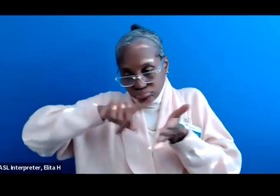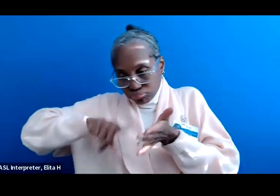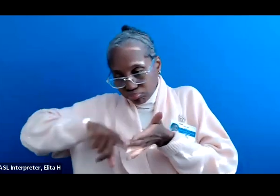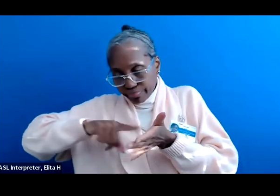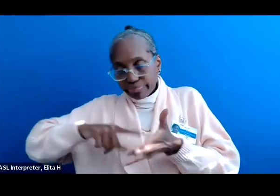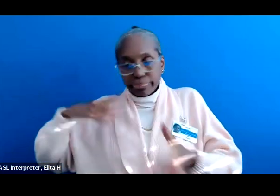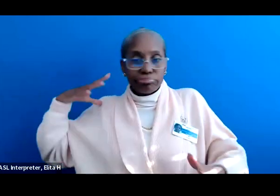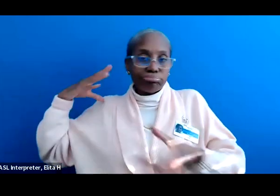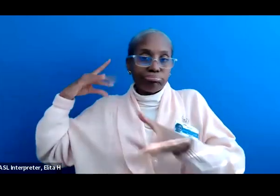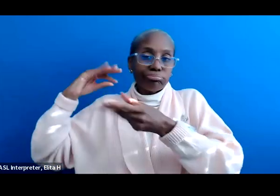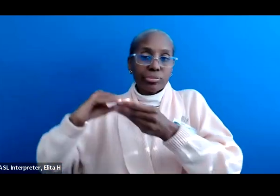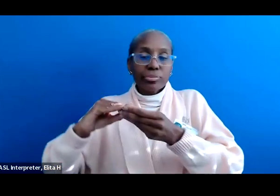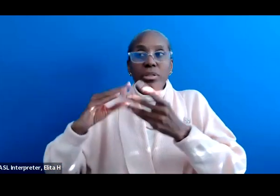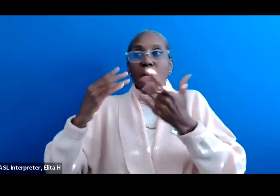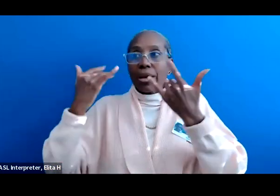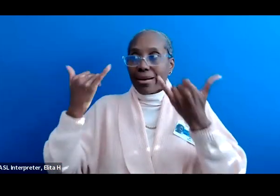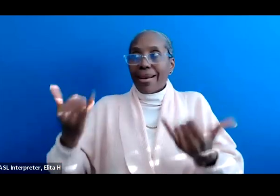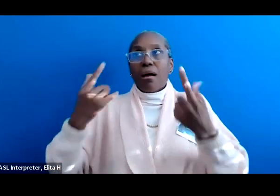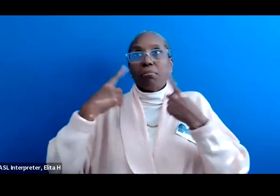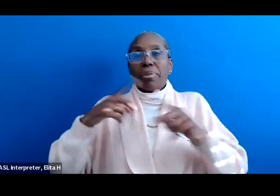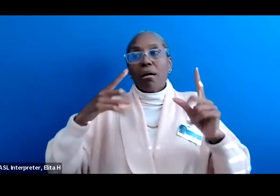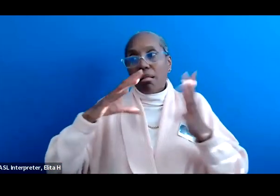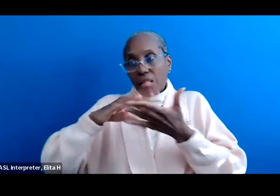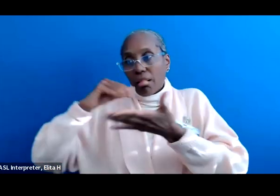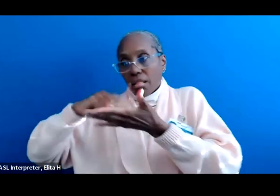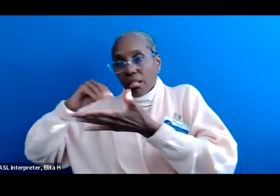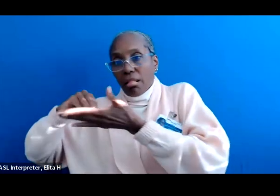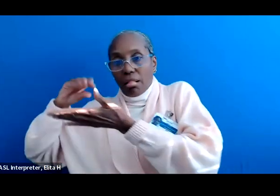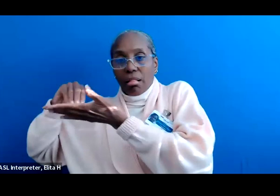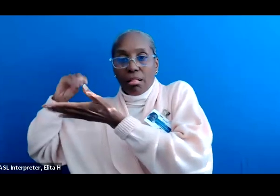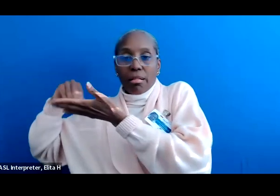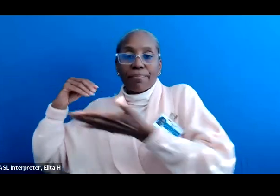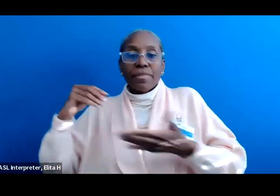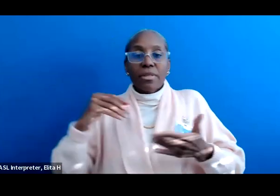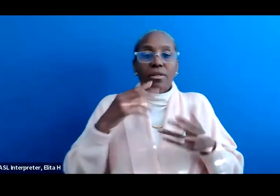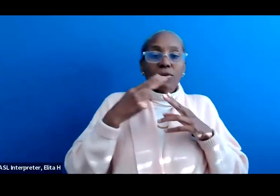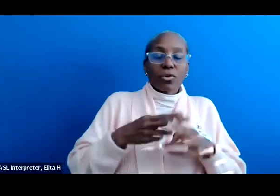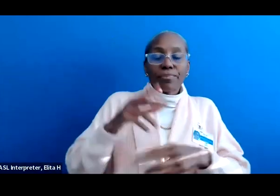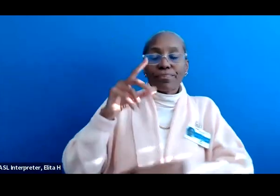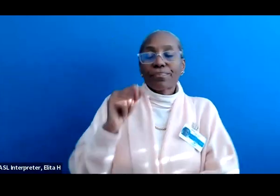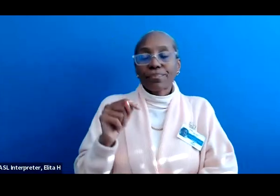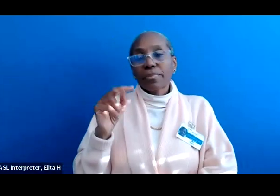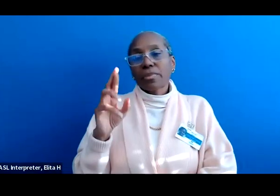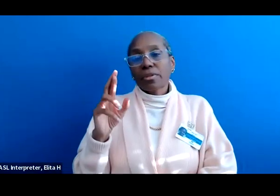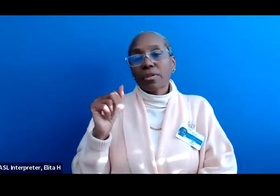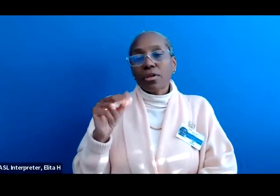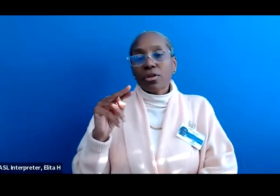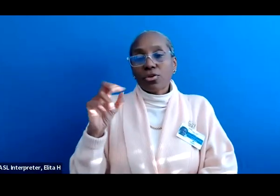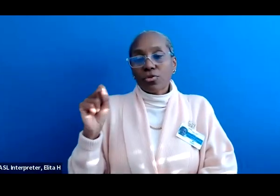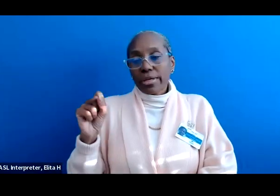One of the things that's coming up are these transcutaneous, which means on the skin, no surgery.